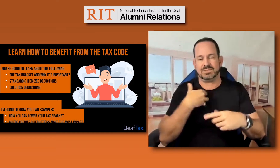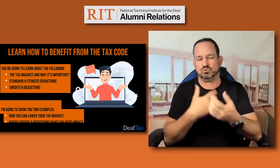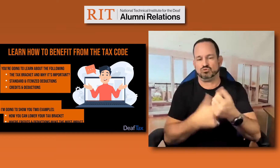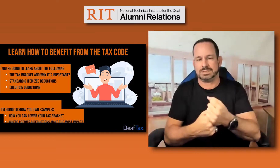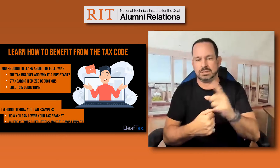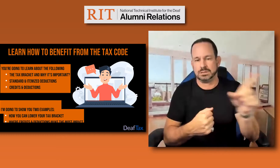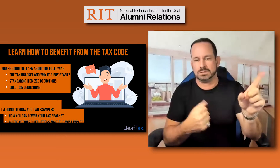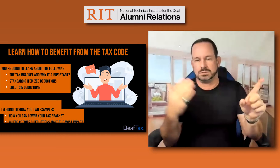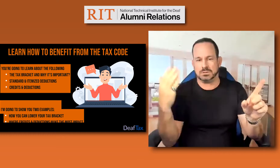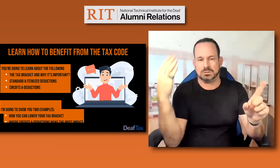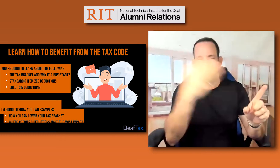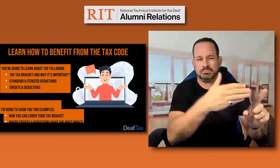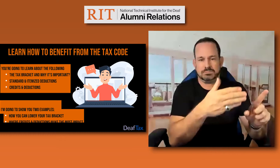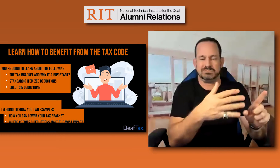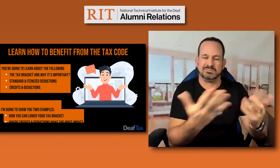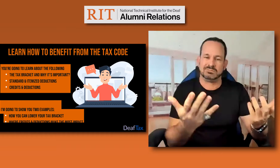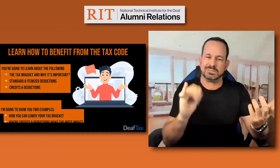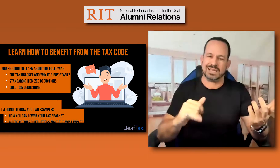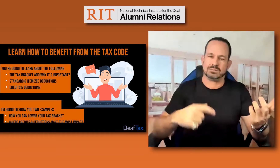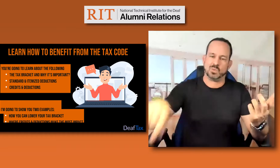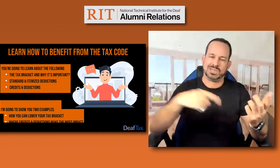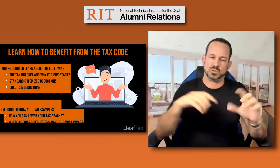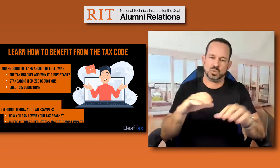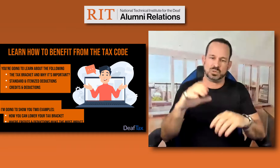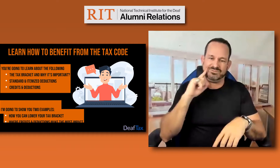so we usually rely on a mechanic that we trust